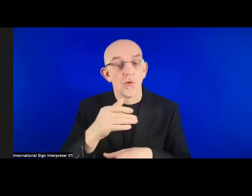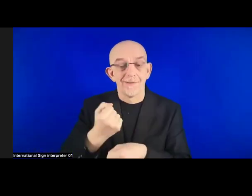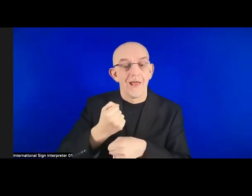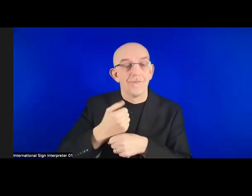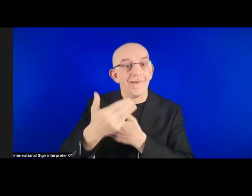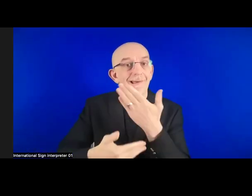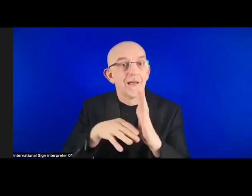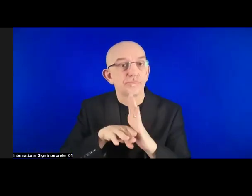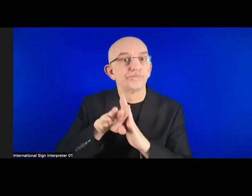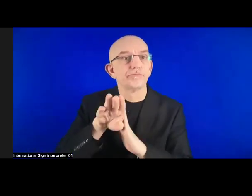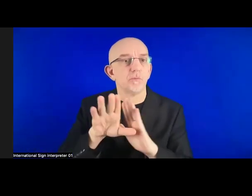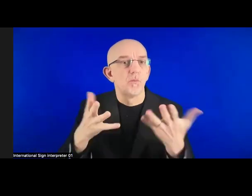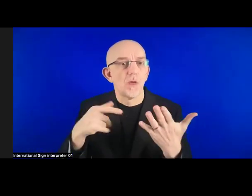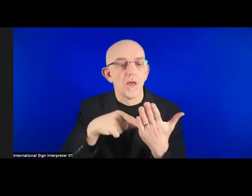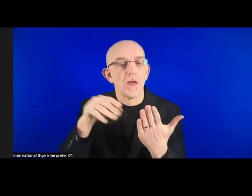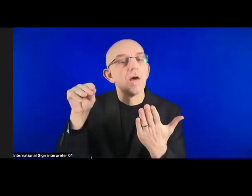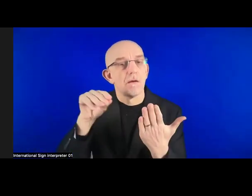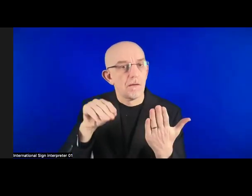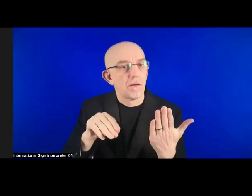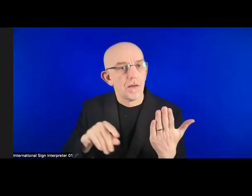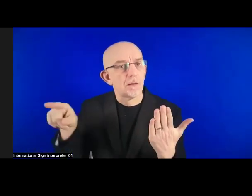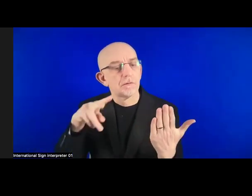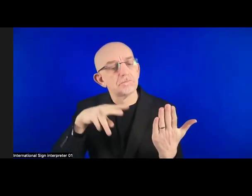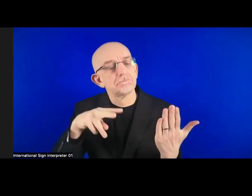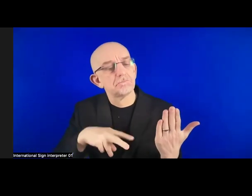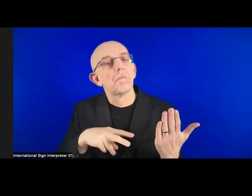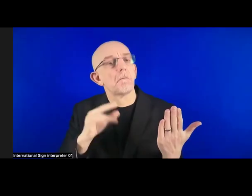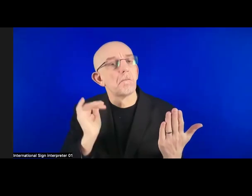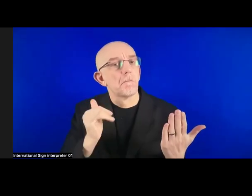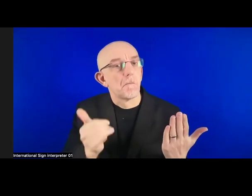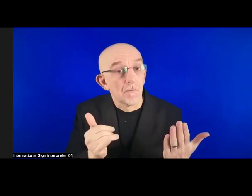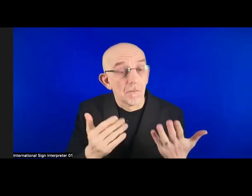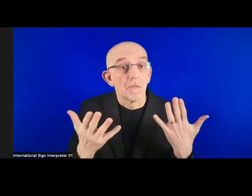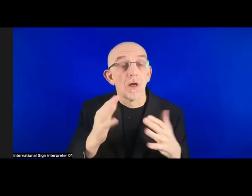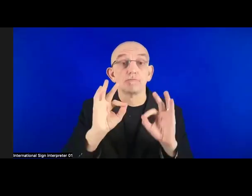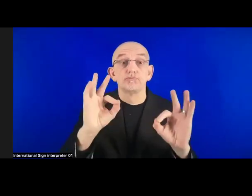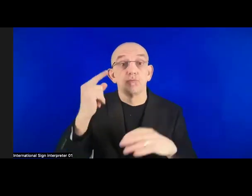the project carefully and if possible pass on to a colleague for them to suggest